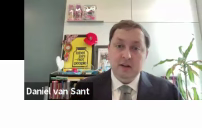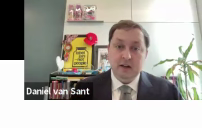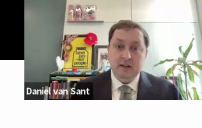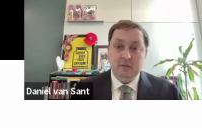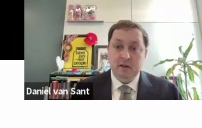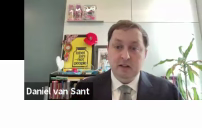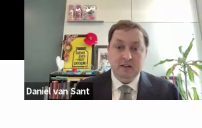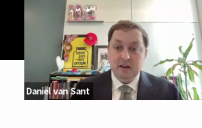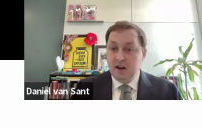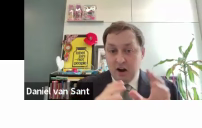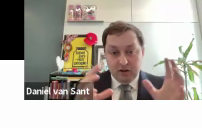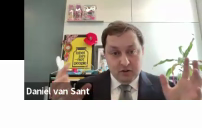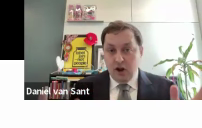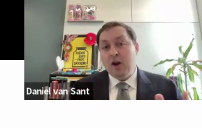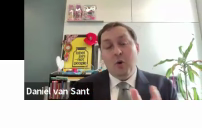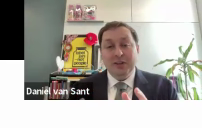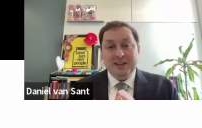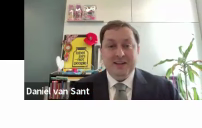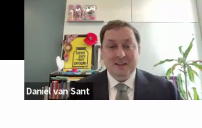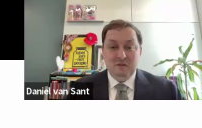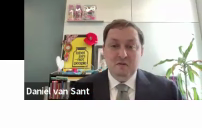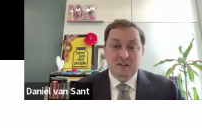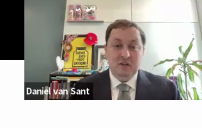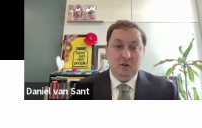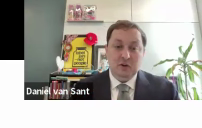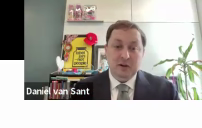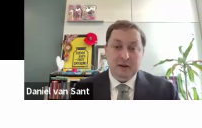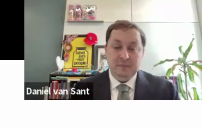hearing disabilities, not only the physical,